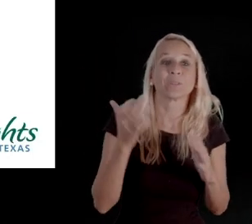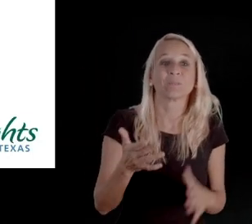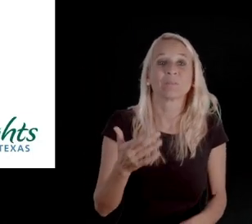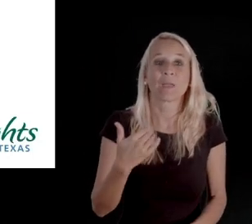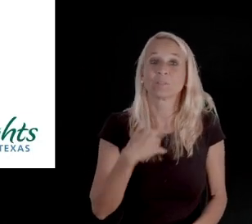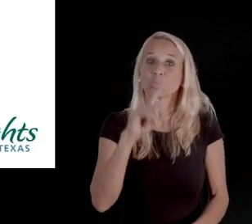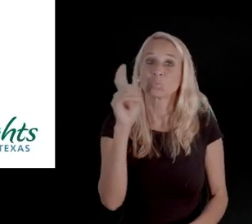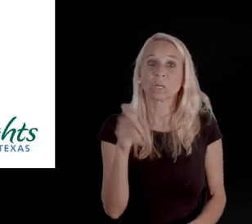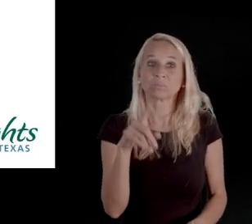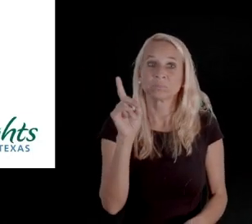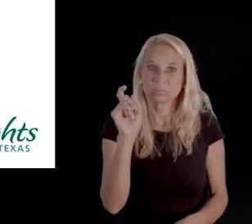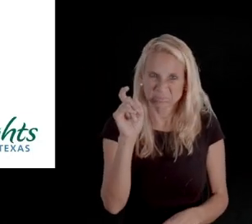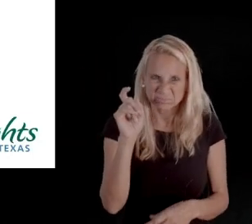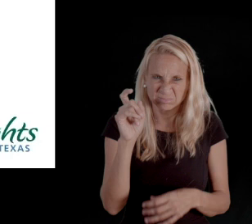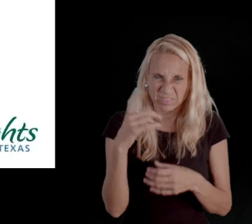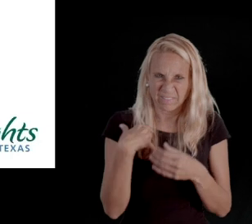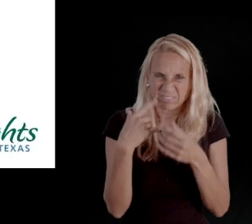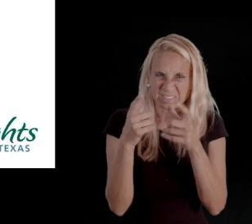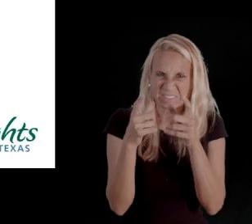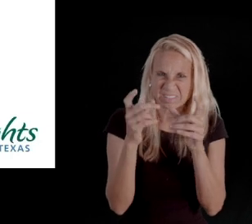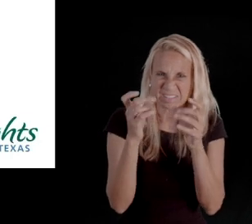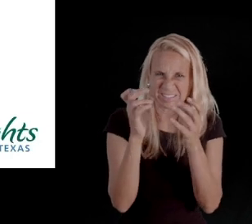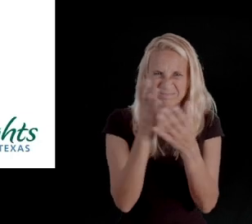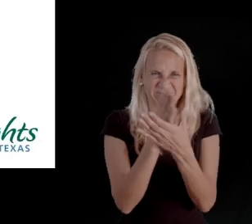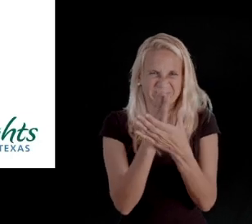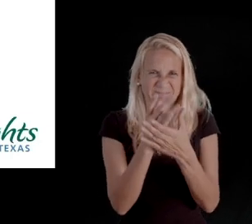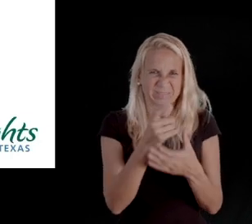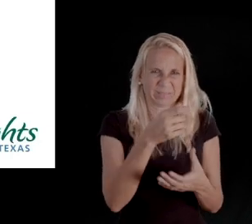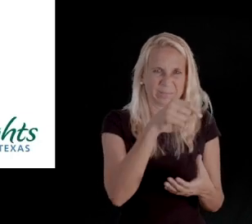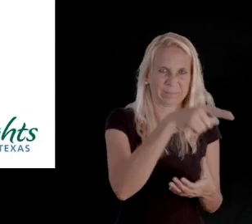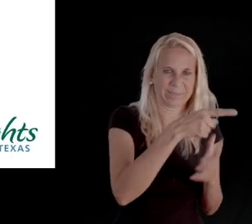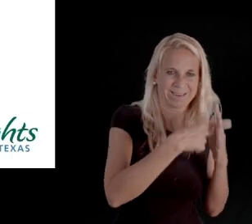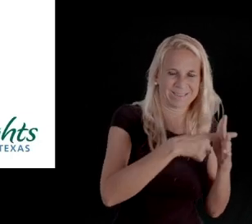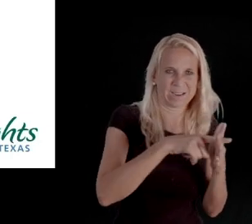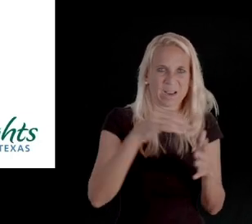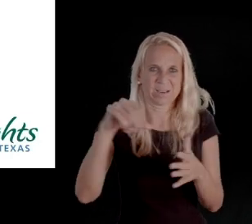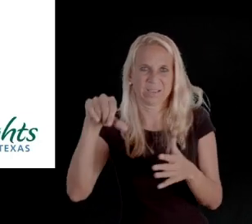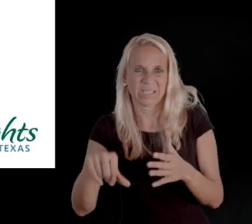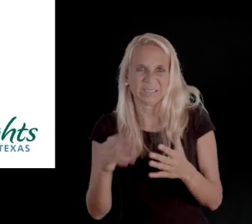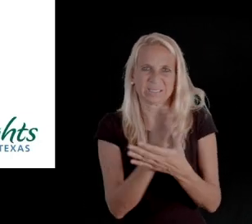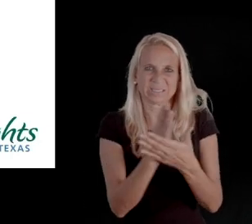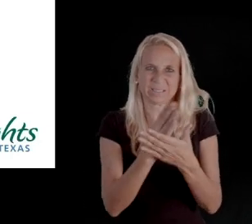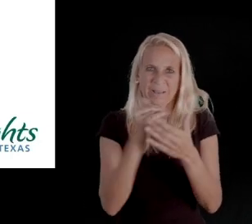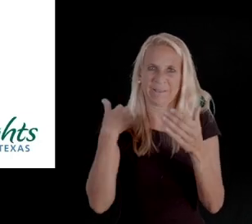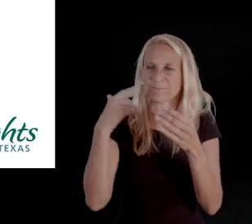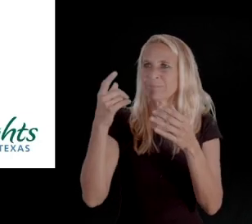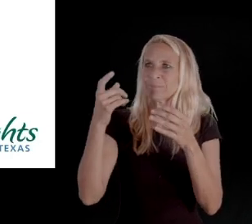language within both the initial and final denial notices before you request a fair hearing about